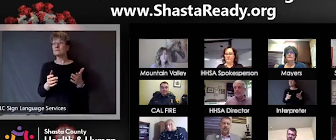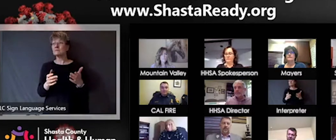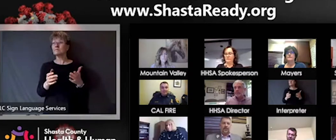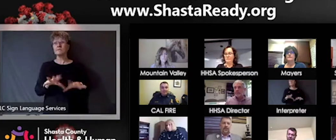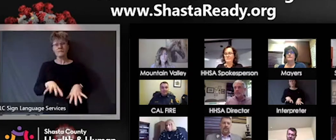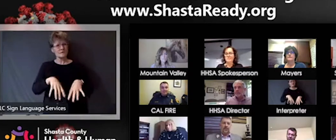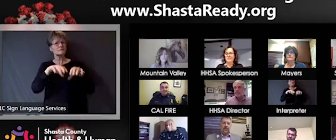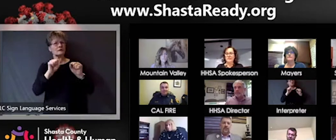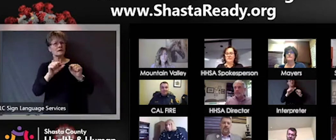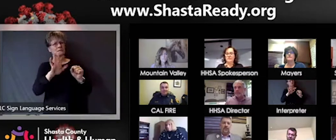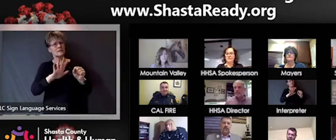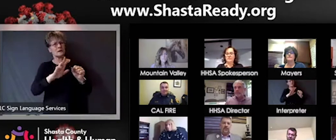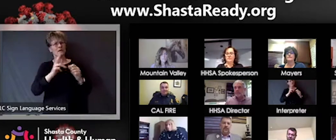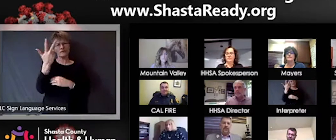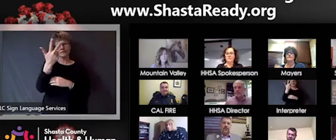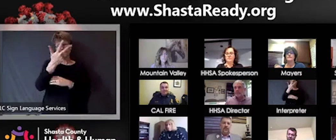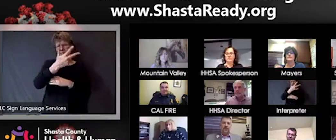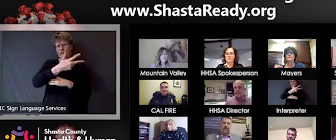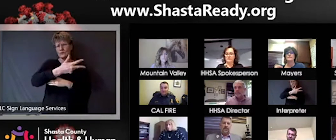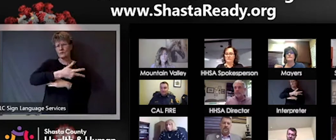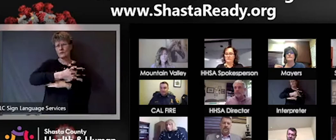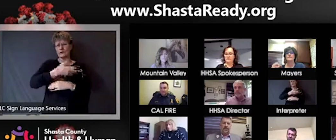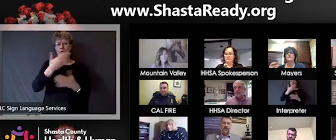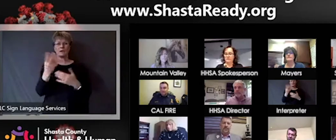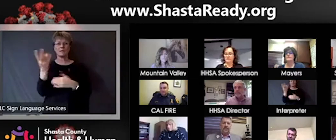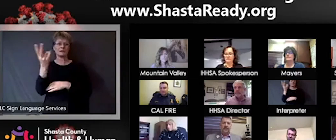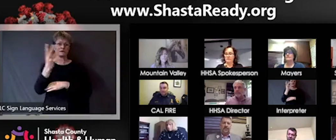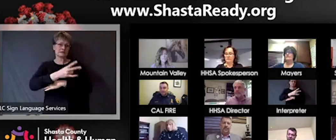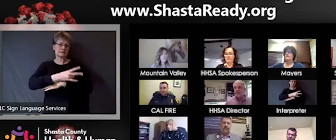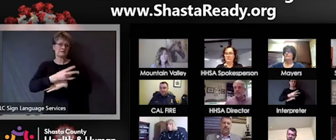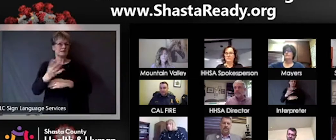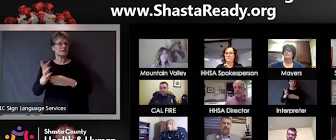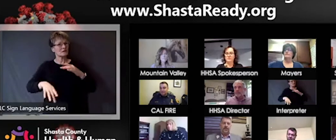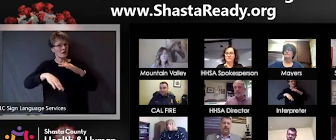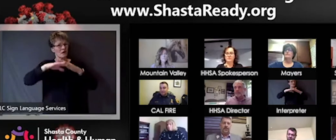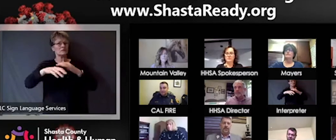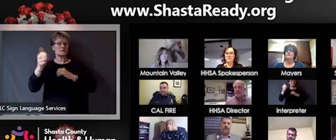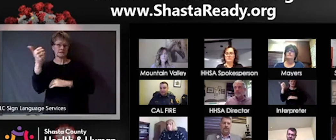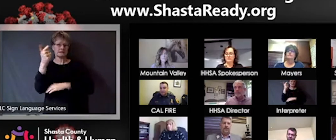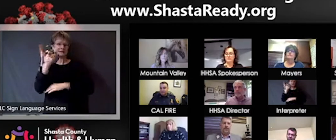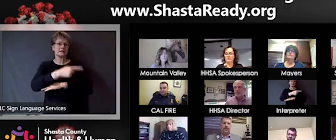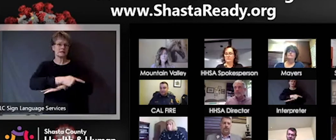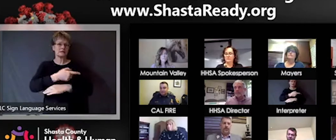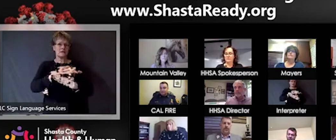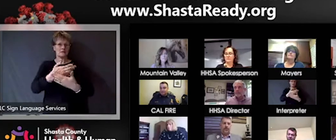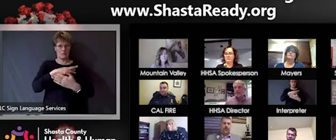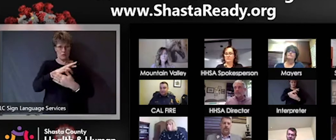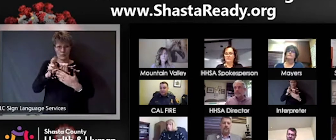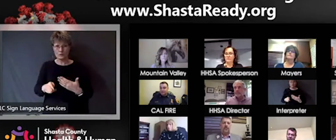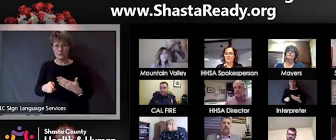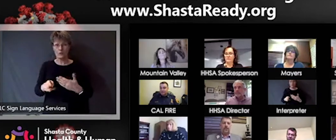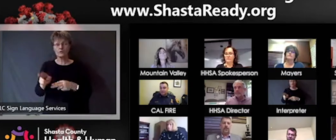from three days to seven to ten days to get results using Quest labs, so